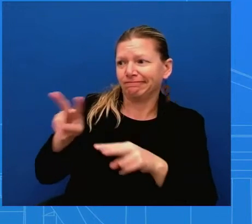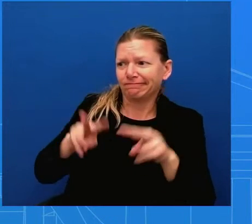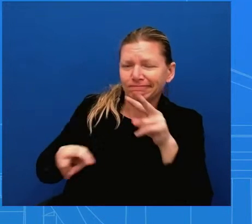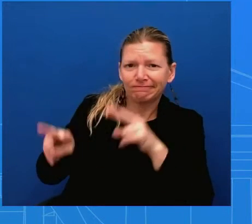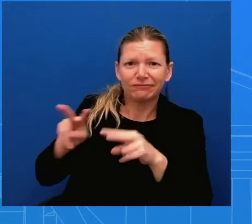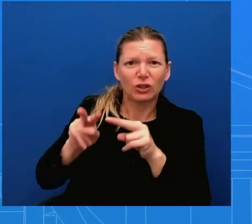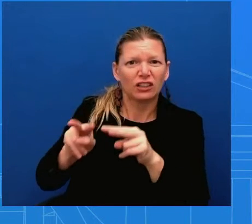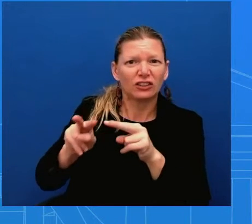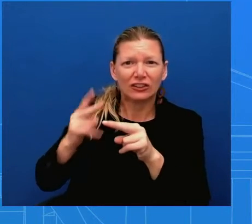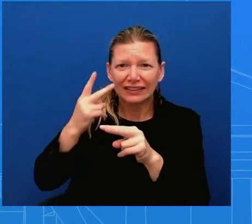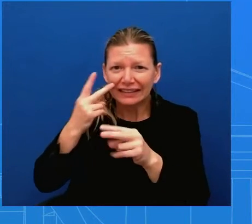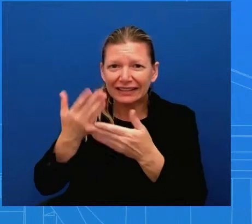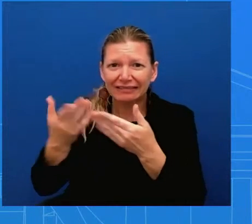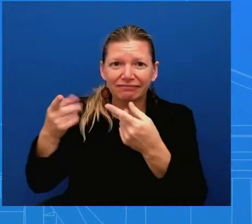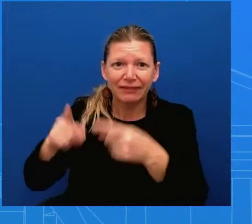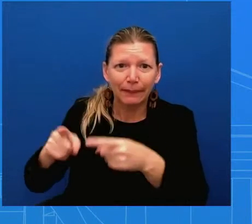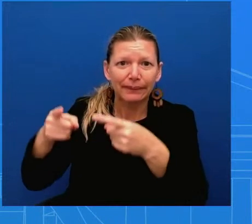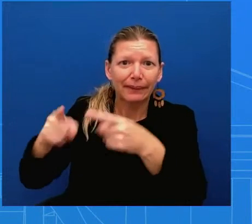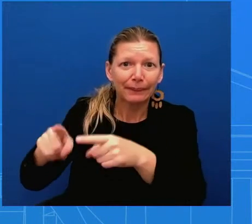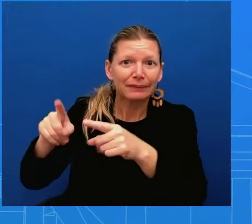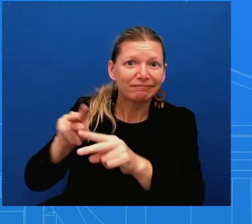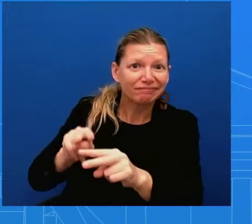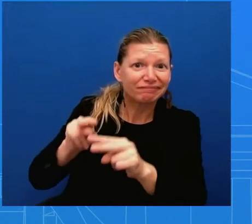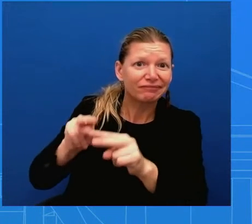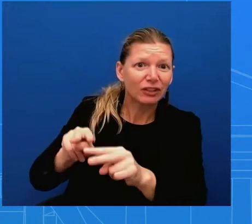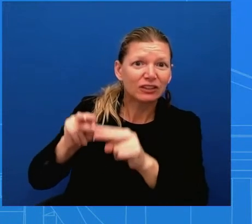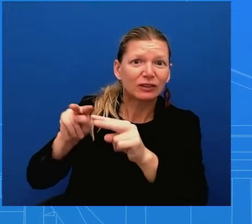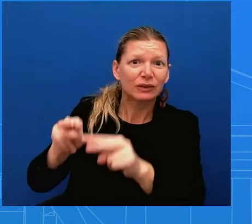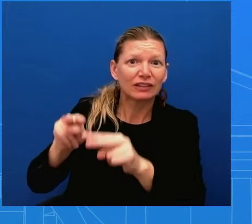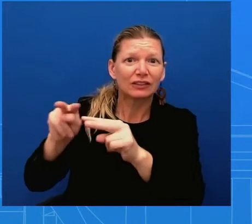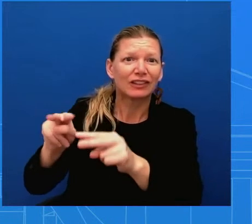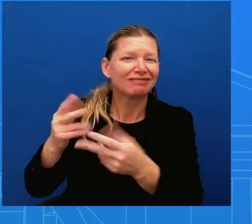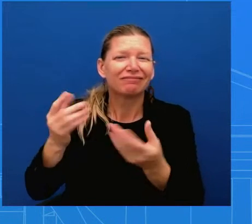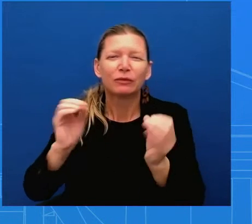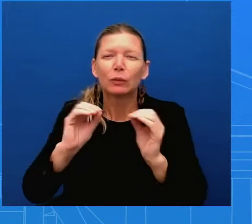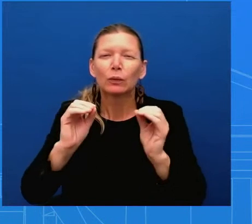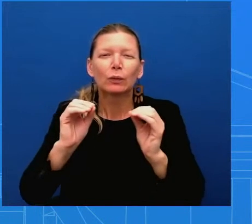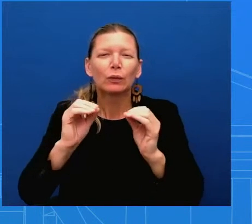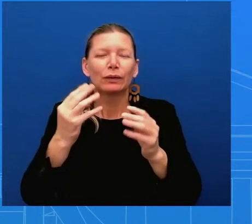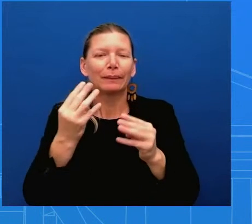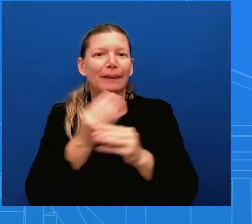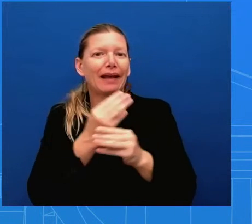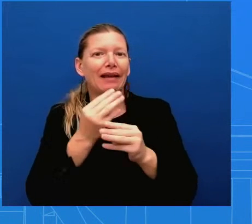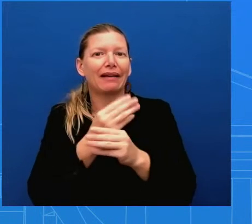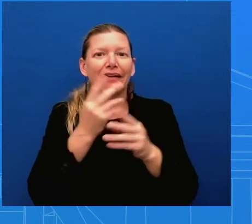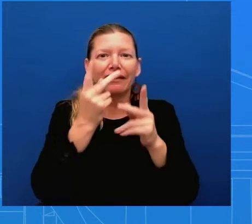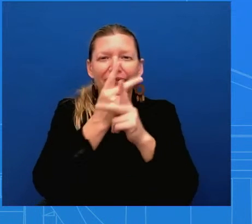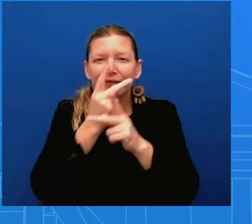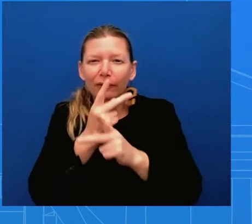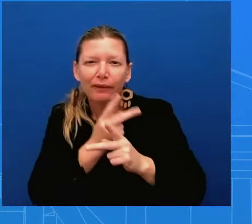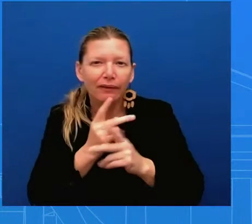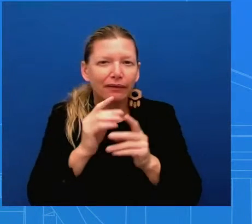It's something we will judge based on what we see. And the President will then make his determinations. We have not seen that happen yet. Yes, April.